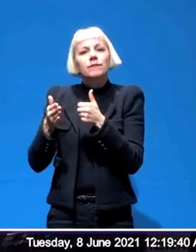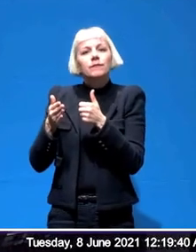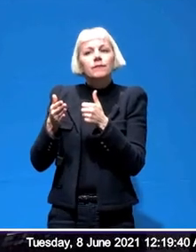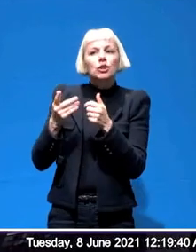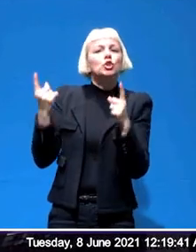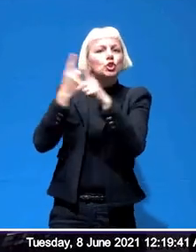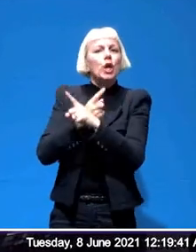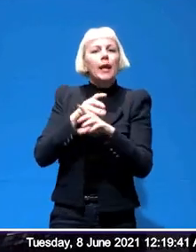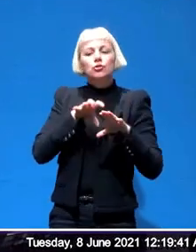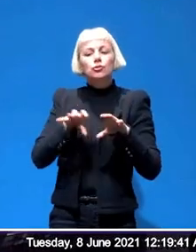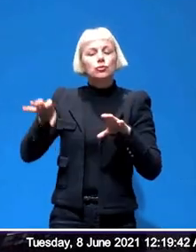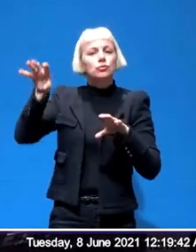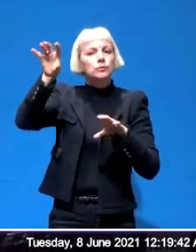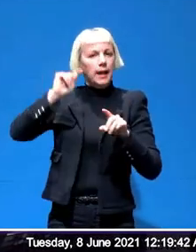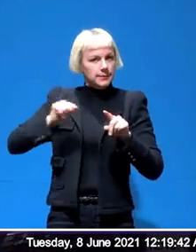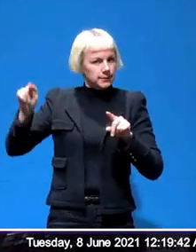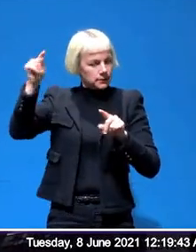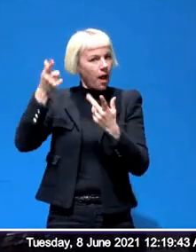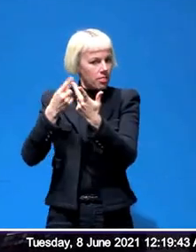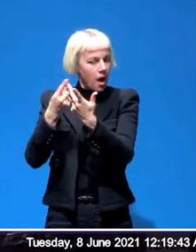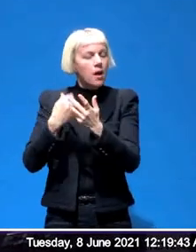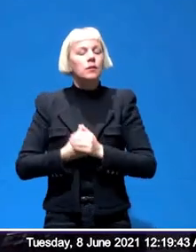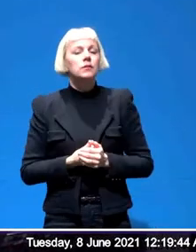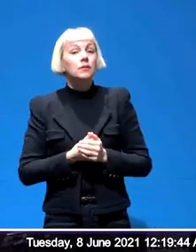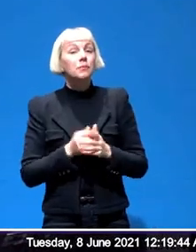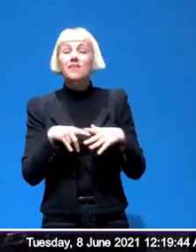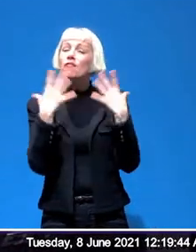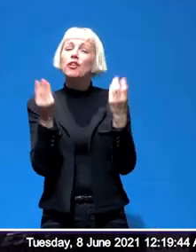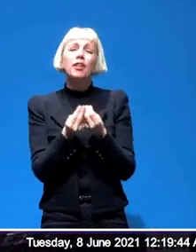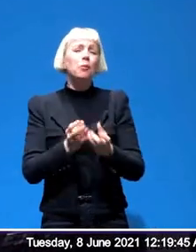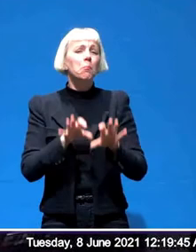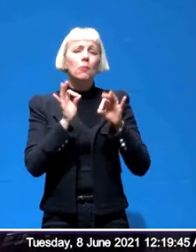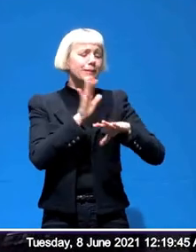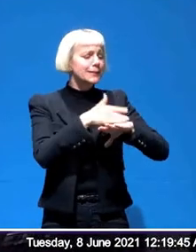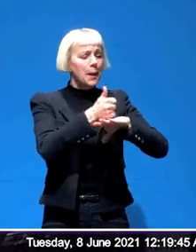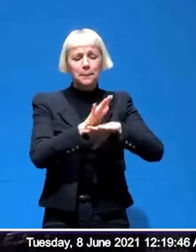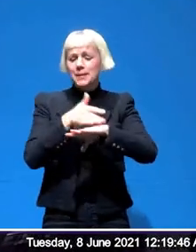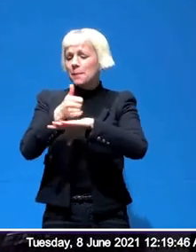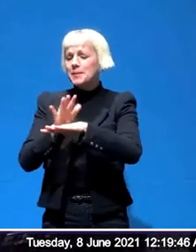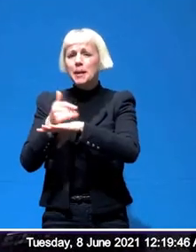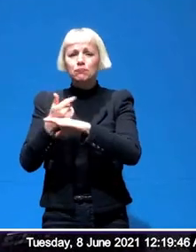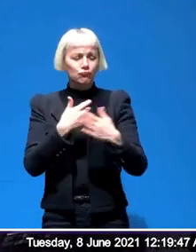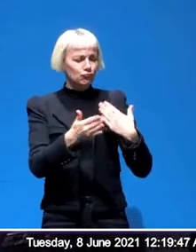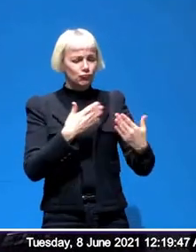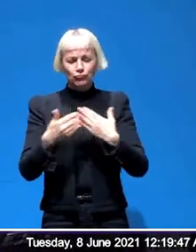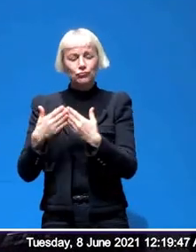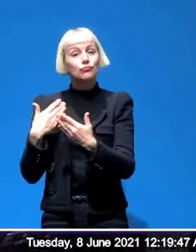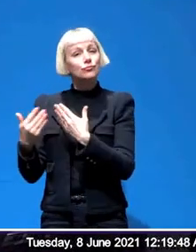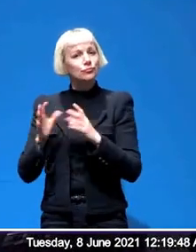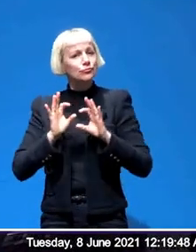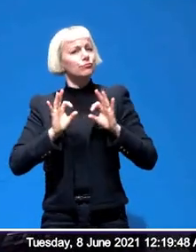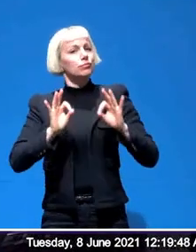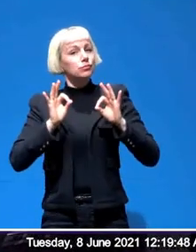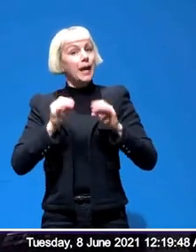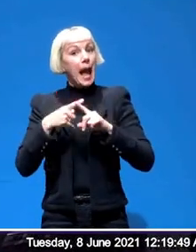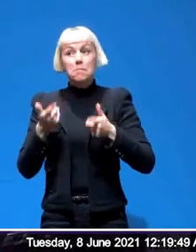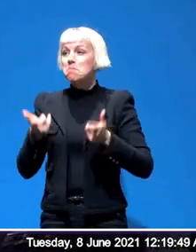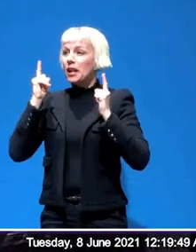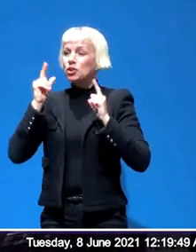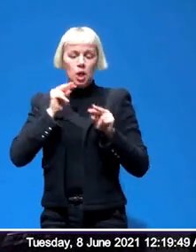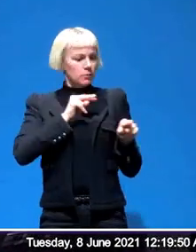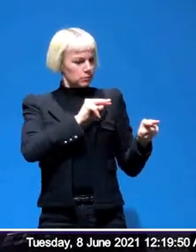But we --- if those things were all in place and managers were accountable and